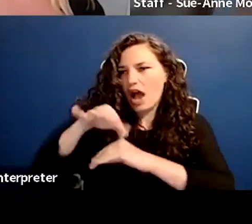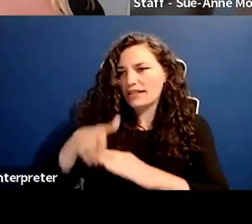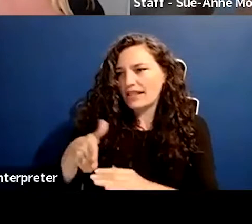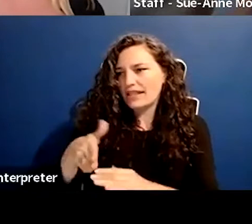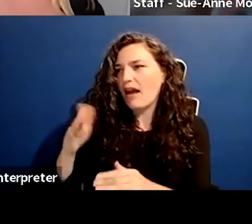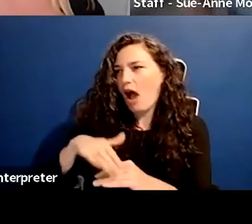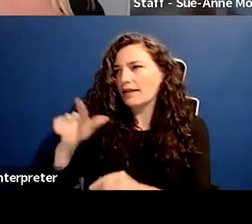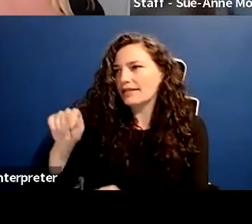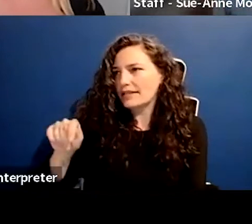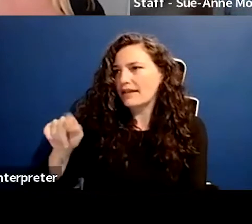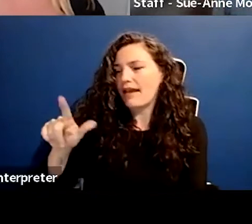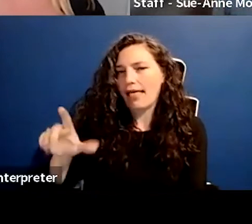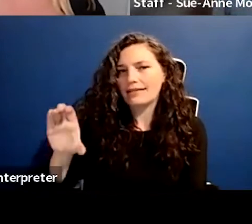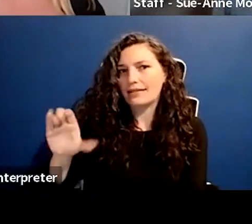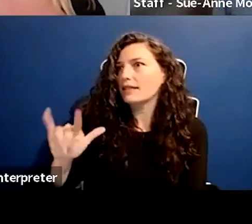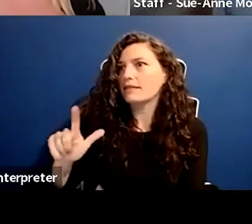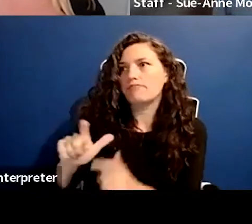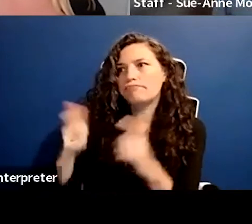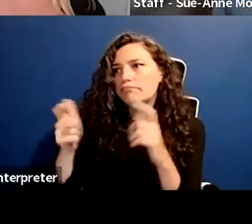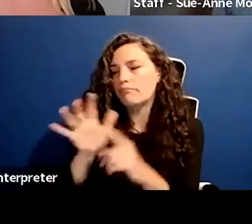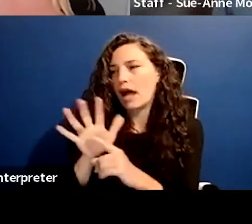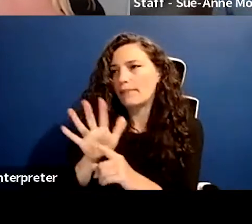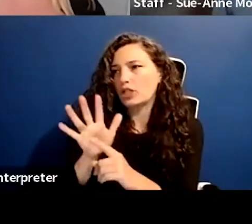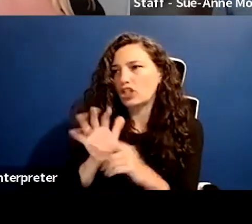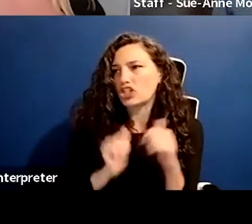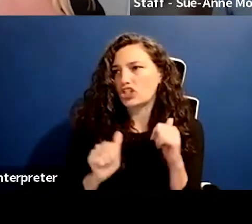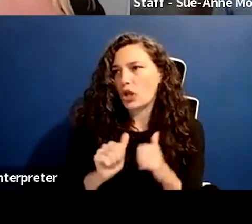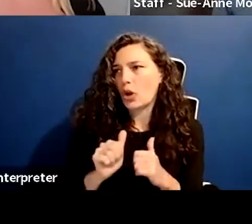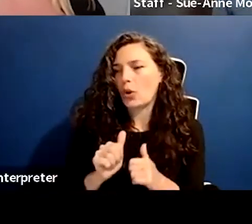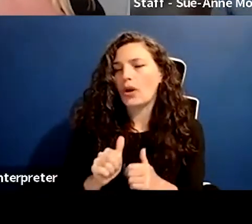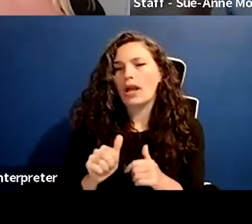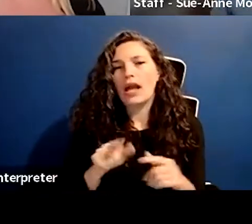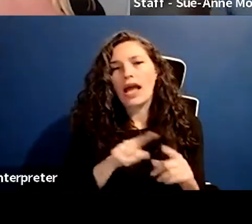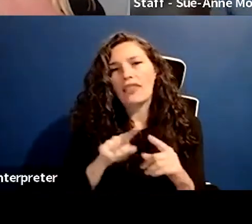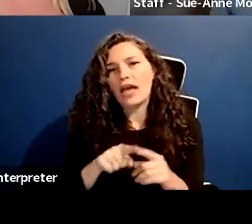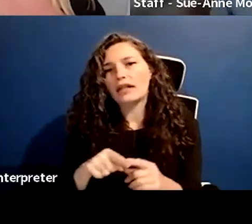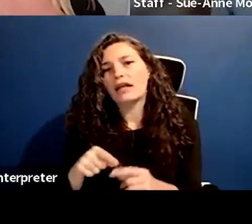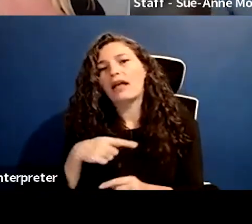one of the most popular shows on cable, period. And "Love Is Blind" and things like that.